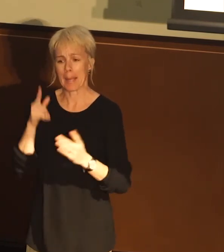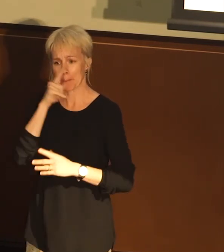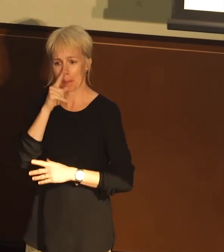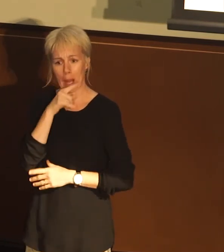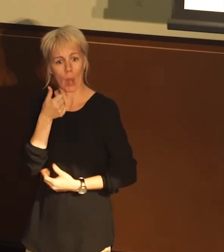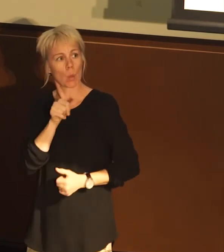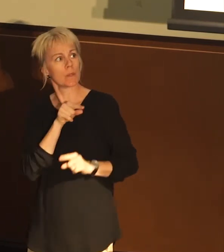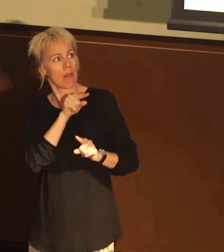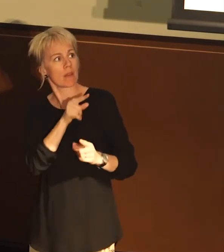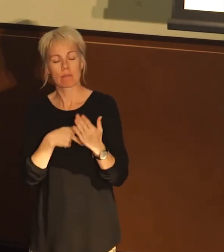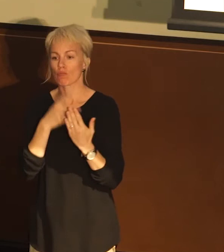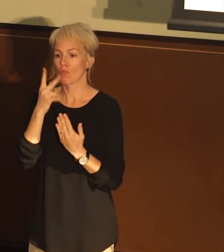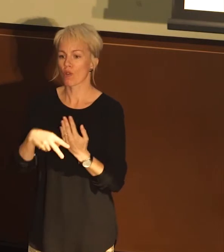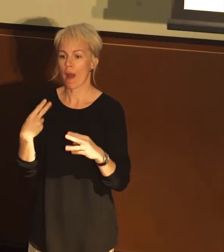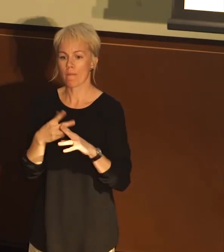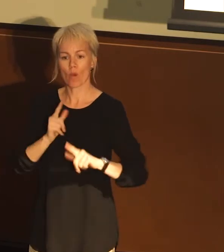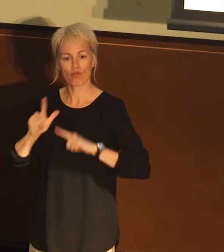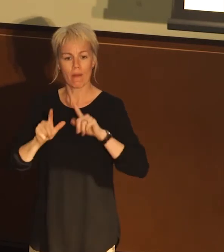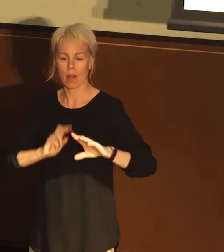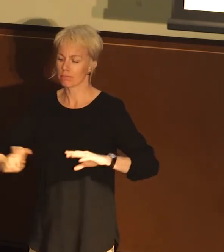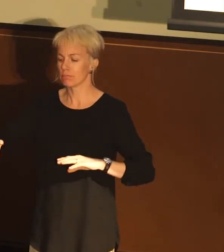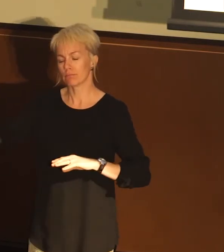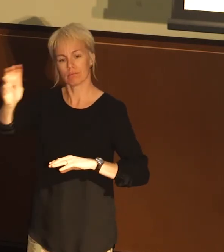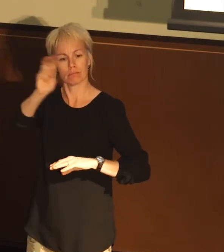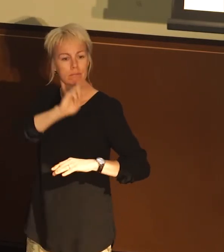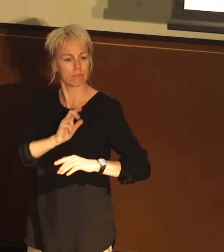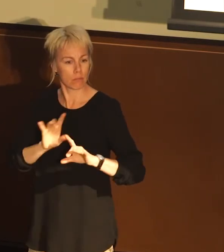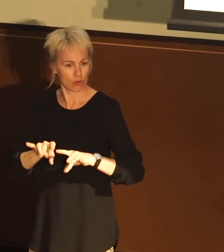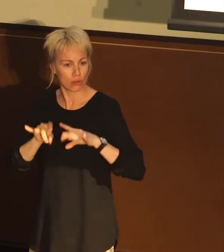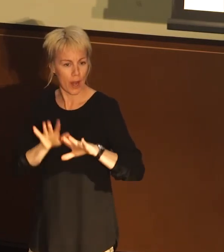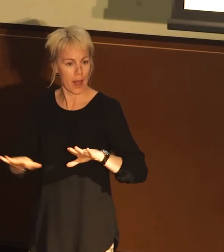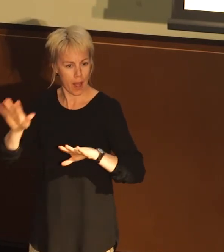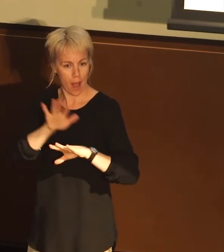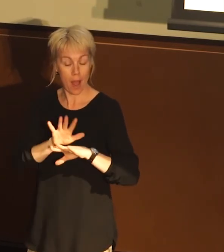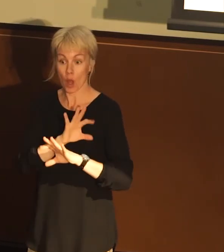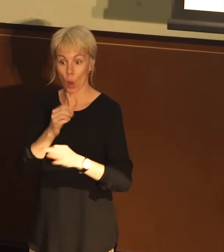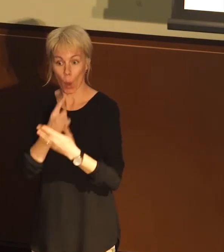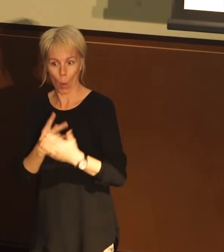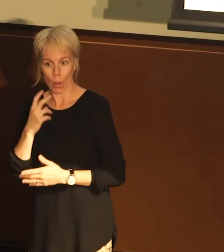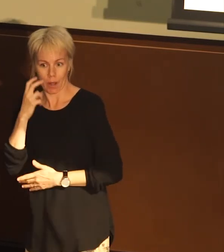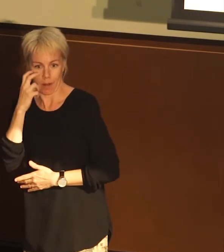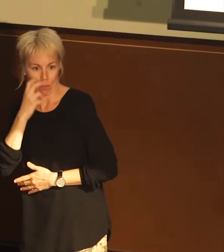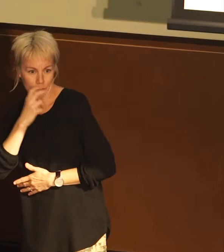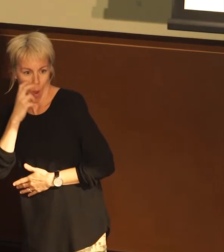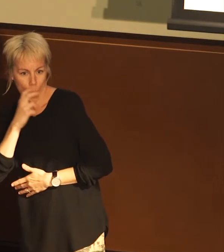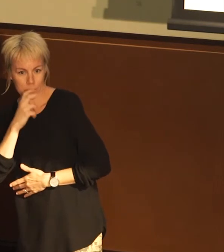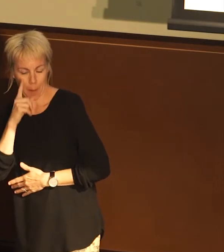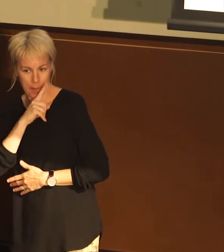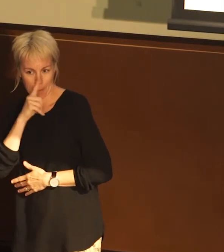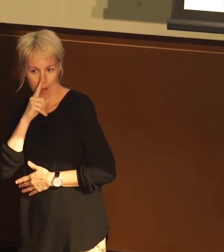and not just the more mature team member. We've also had some of our younger team members